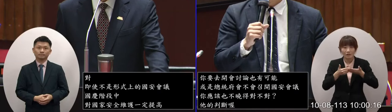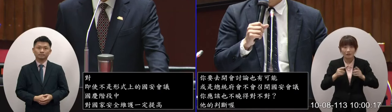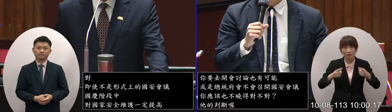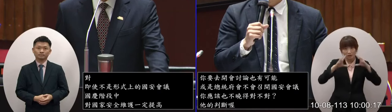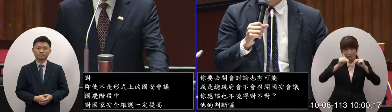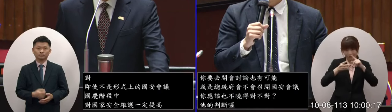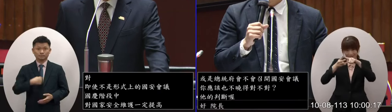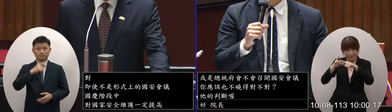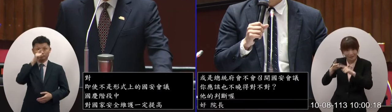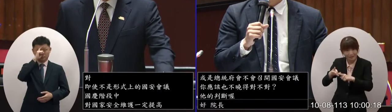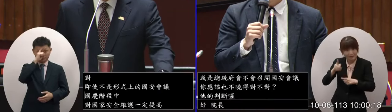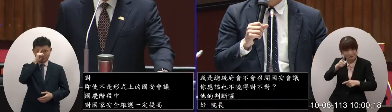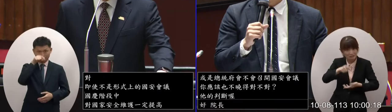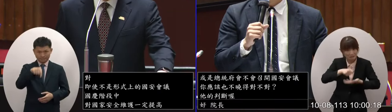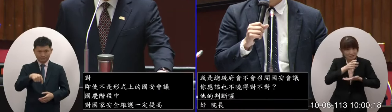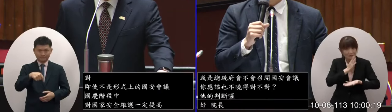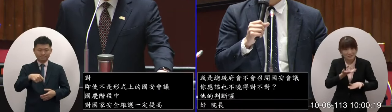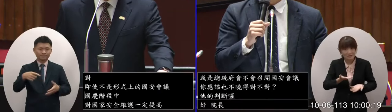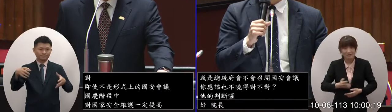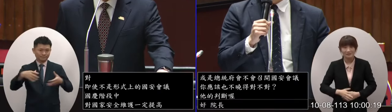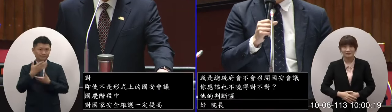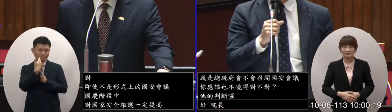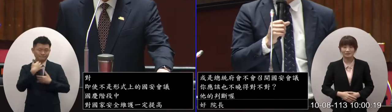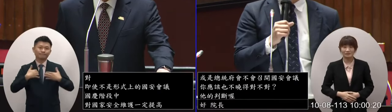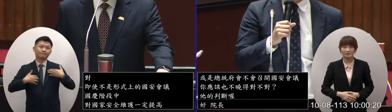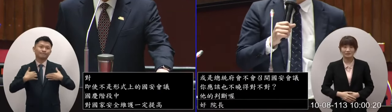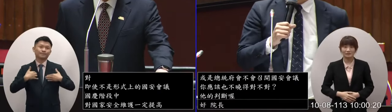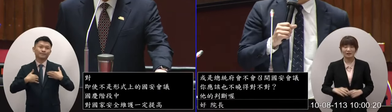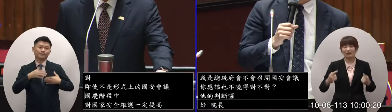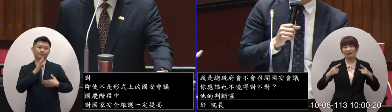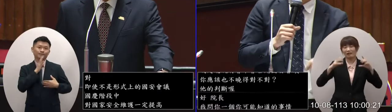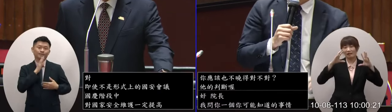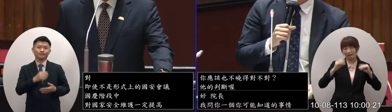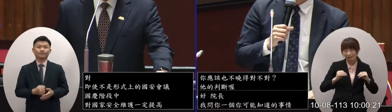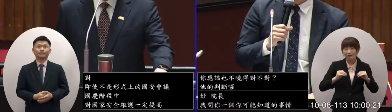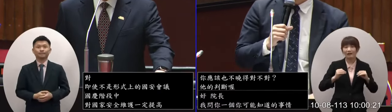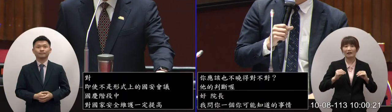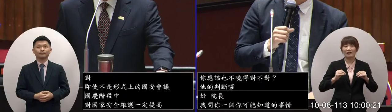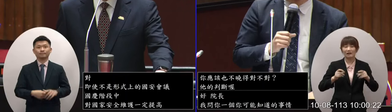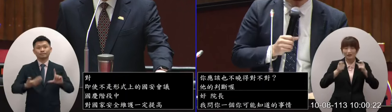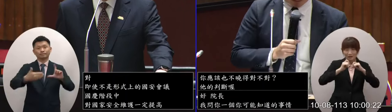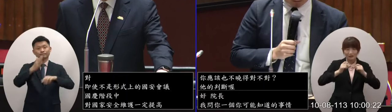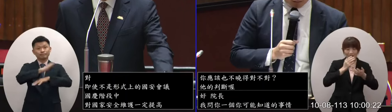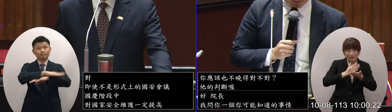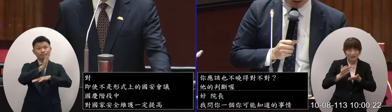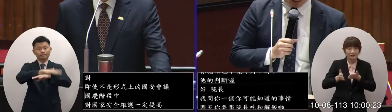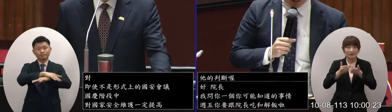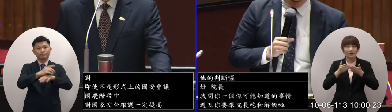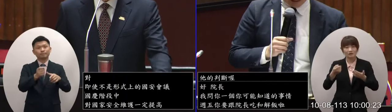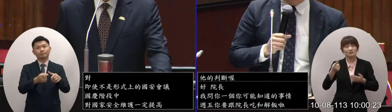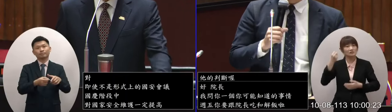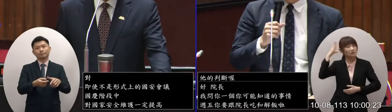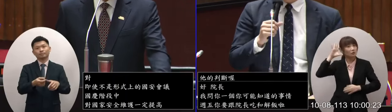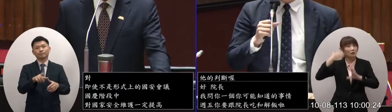I hope this is a happy dinner . How did the words "Reconciliation Rice" appear ? It was a task given to us by the media. Isn't this meal conversation